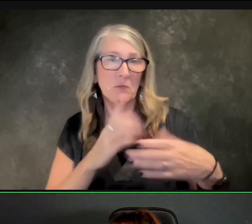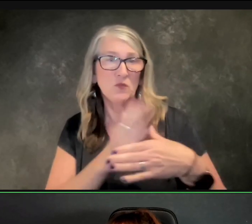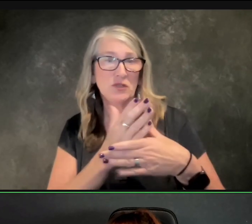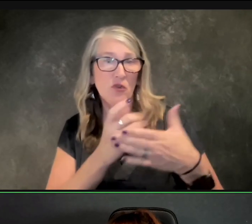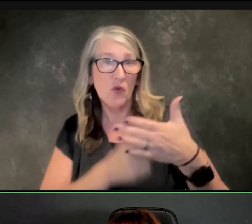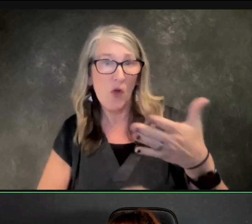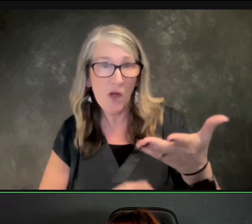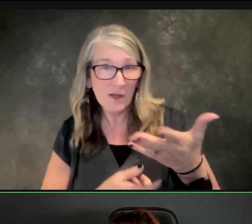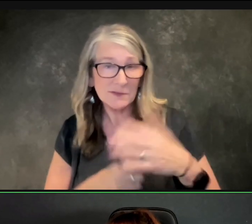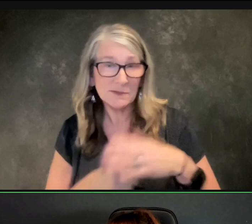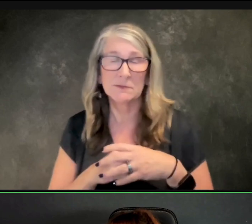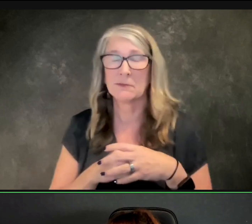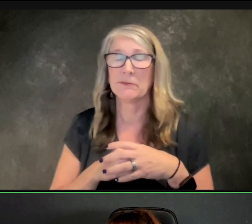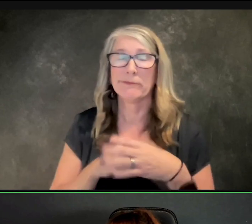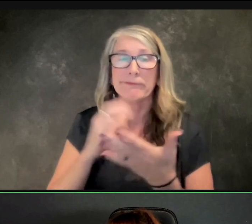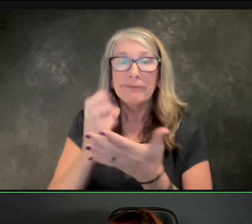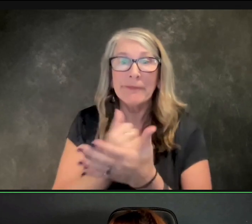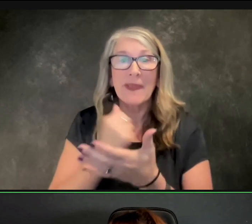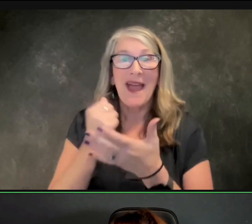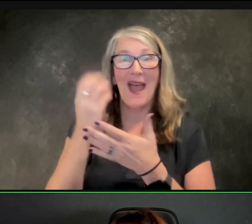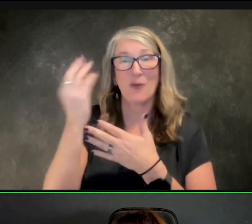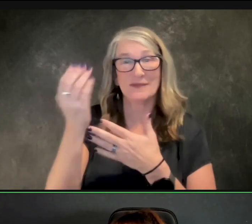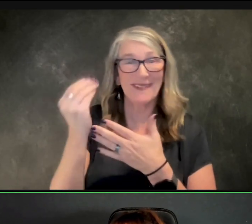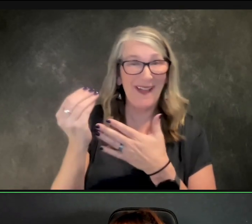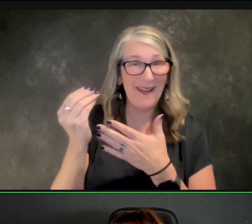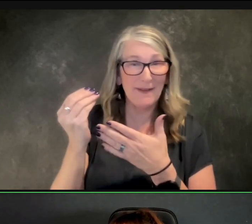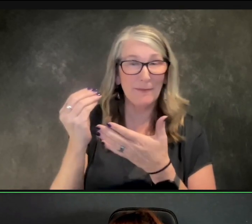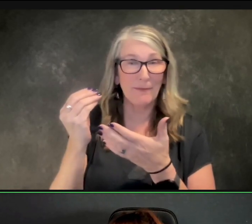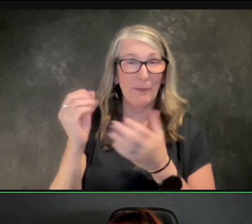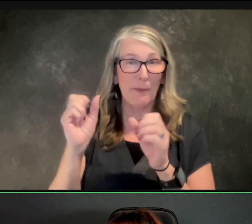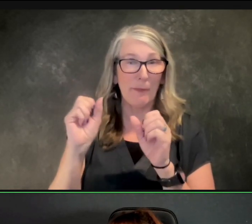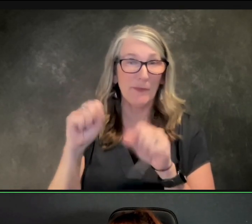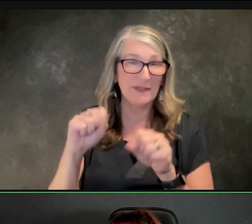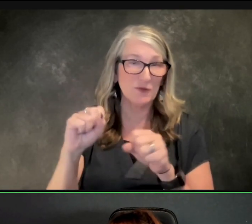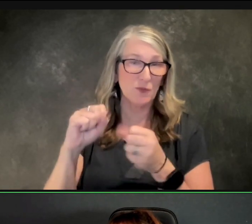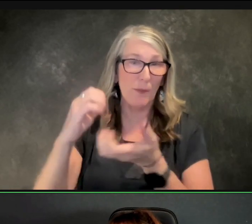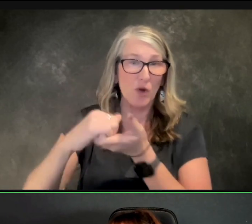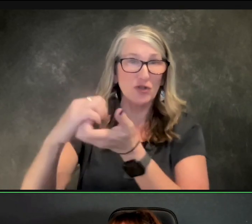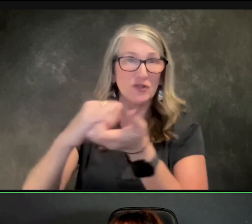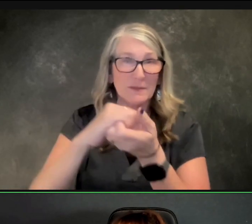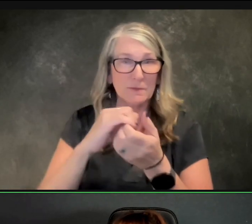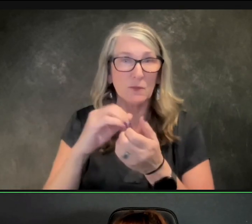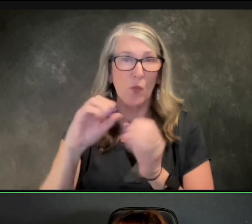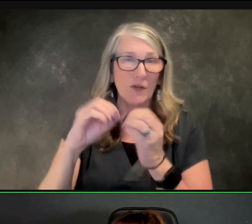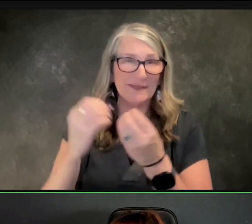Maybe if another college provides a similar or same internship program,